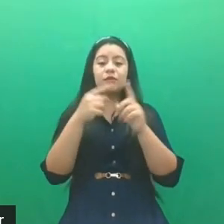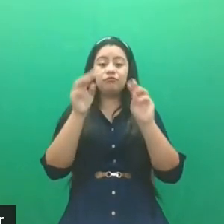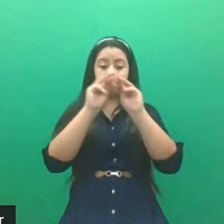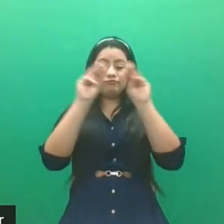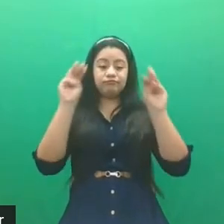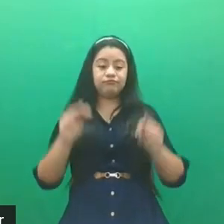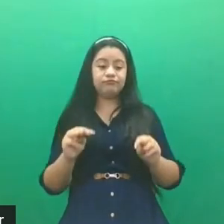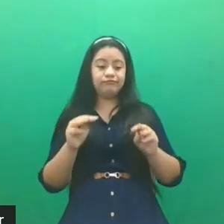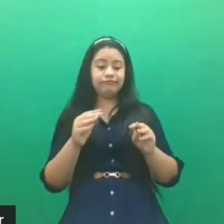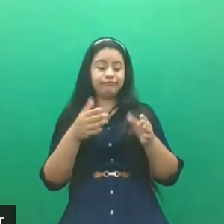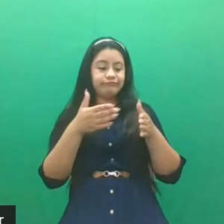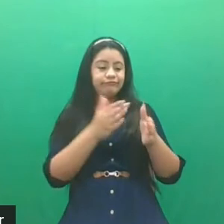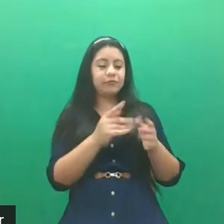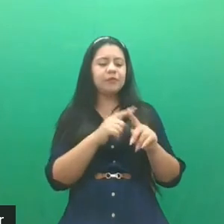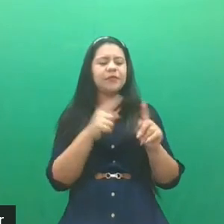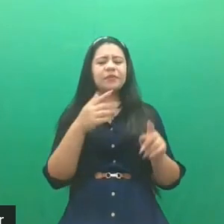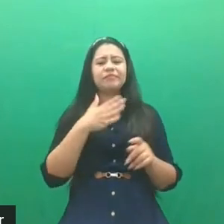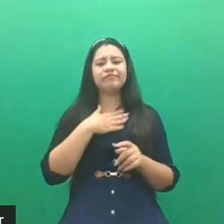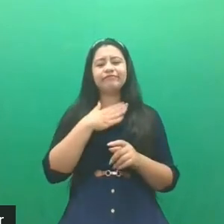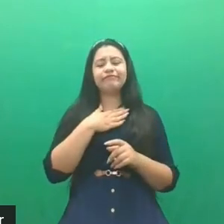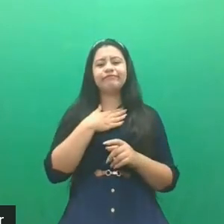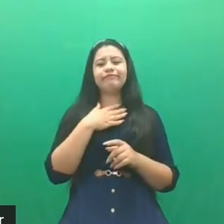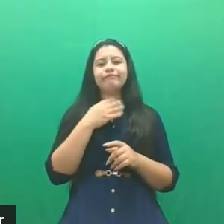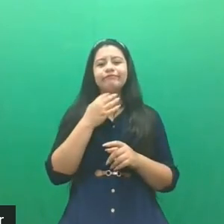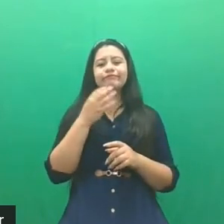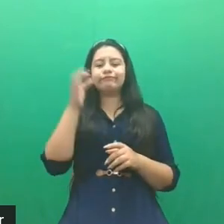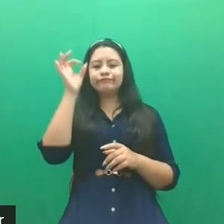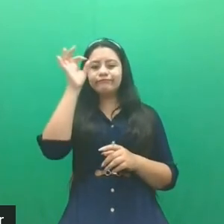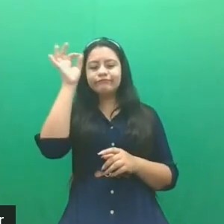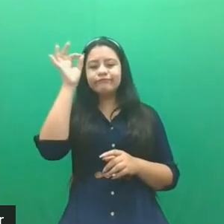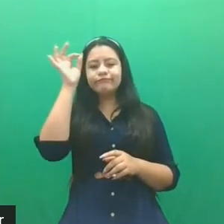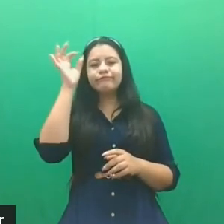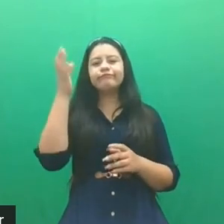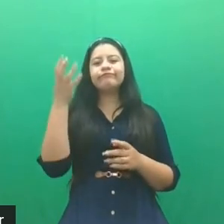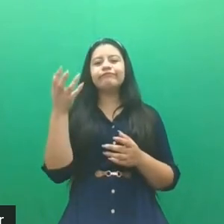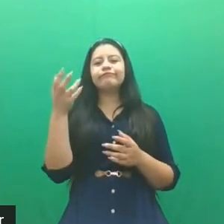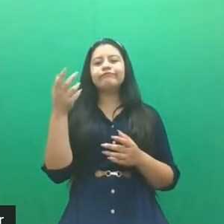but in my opinion for some of the wrong reasons you know. I don't know. Corey your